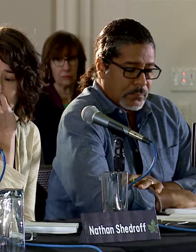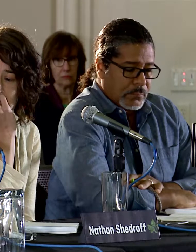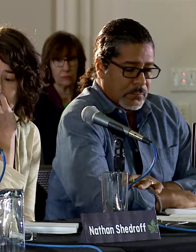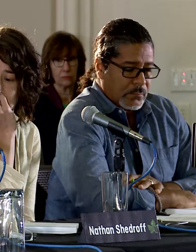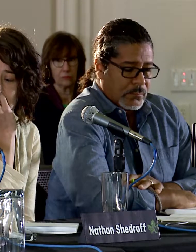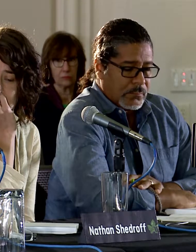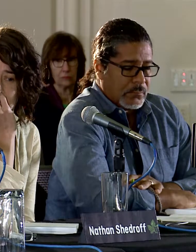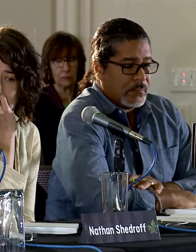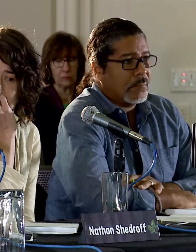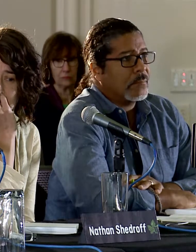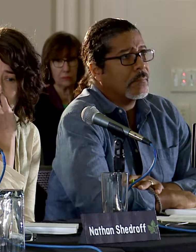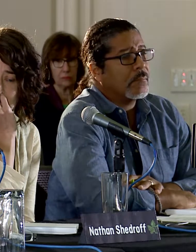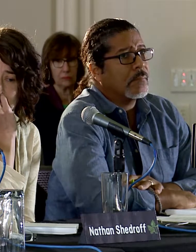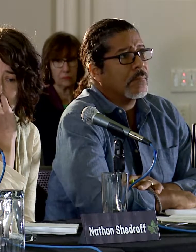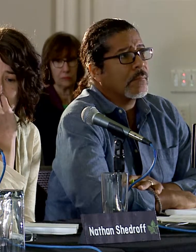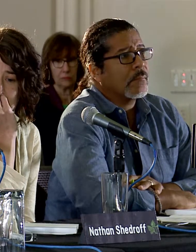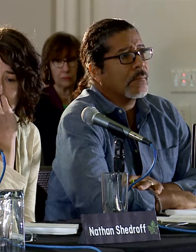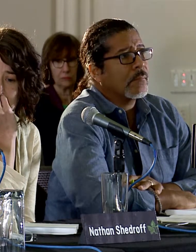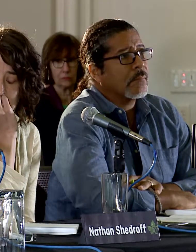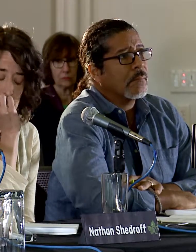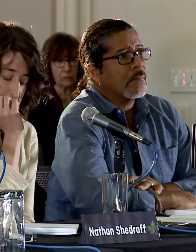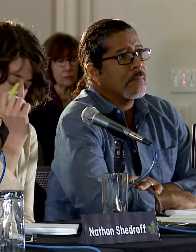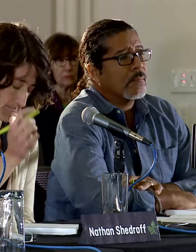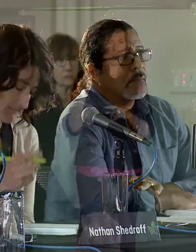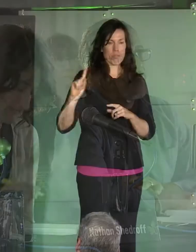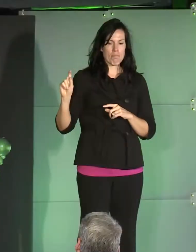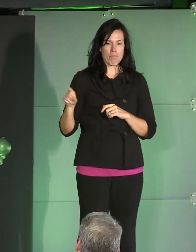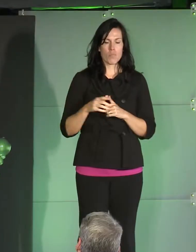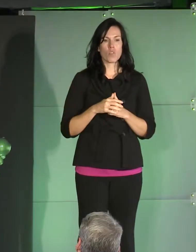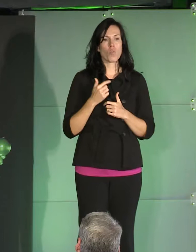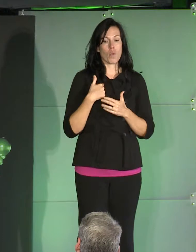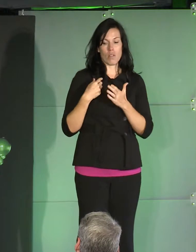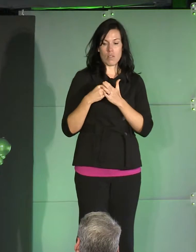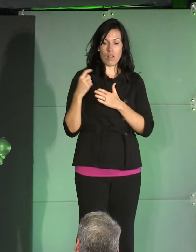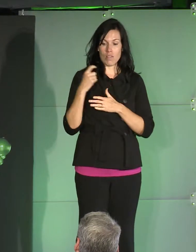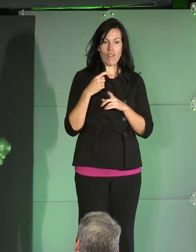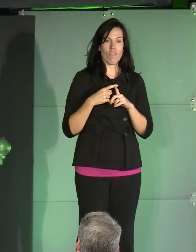Where do you see the investment money coming from? We see it coming from some micro-lending,